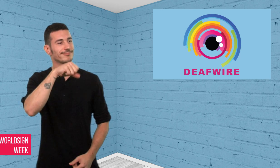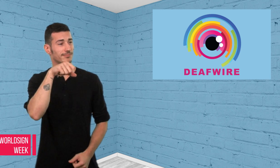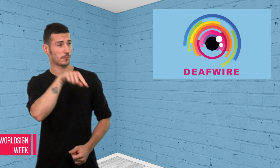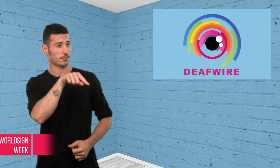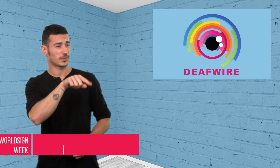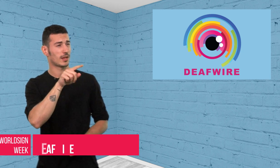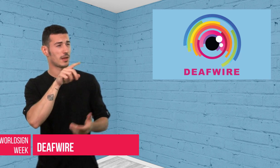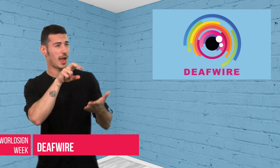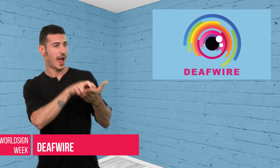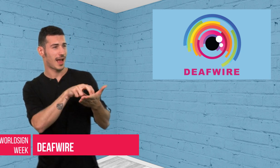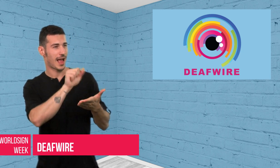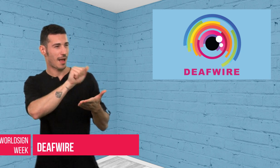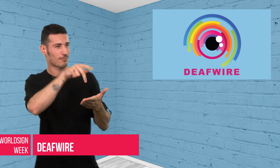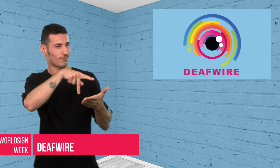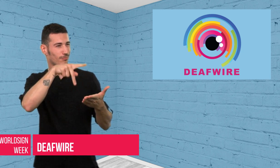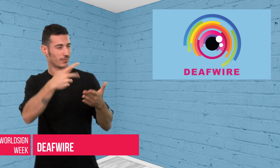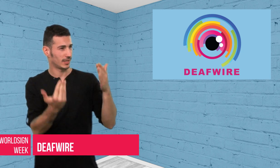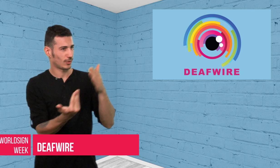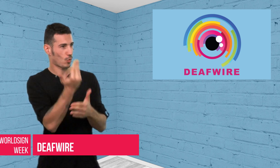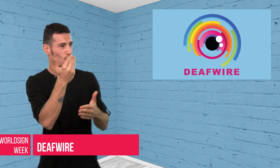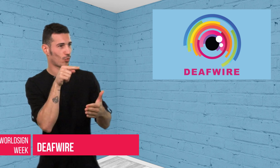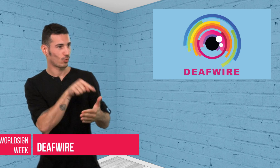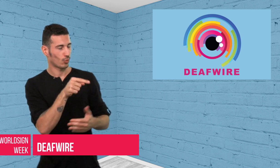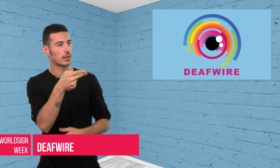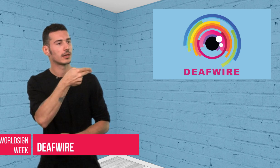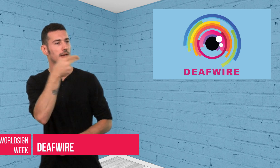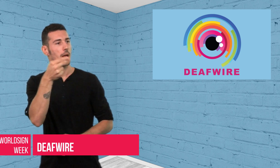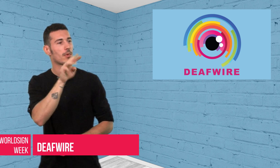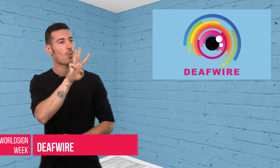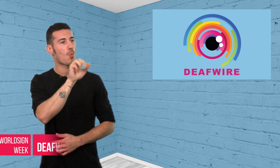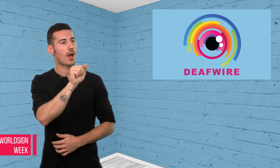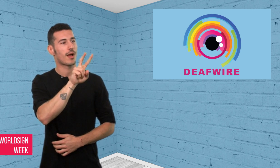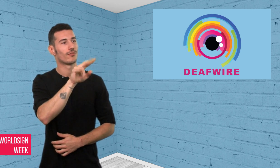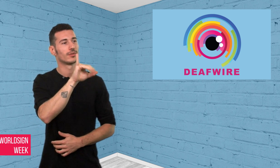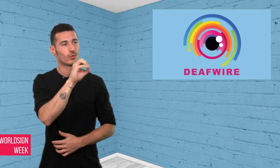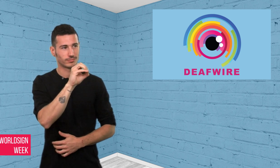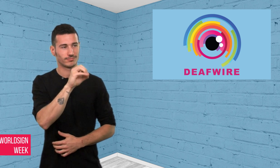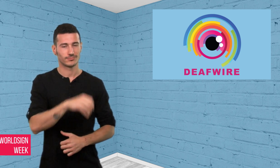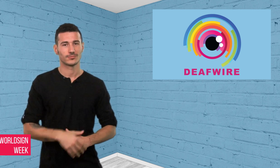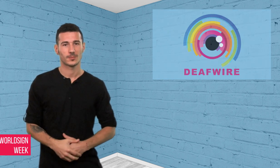New app name Wavio.